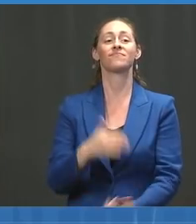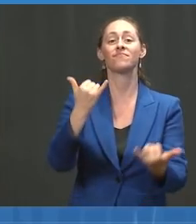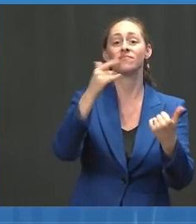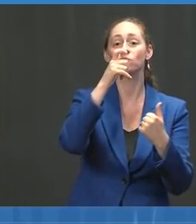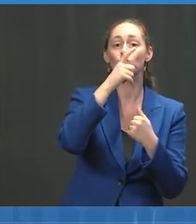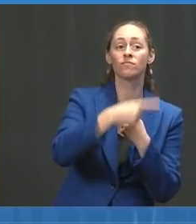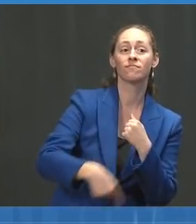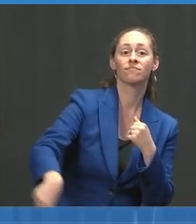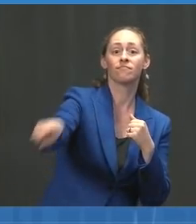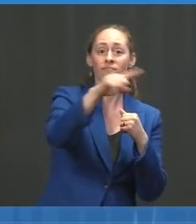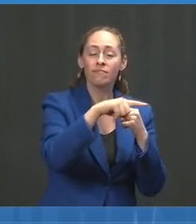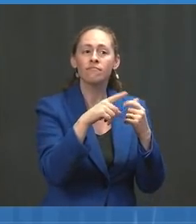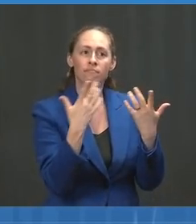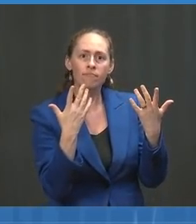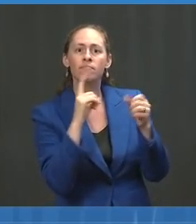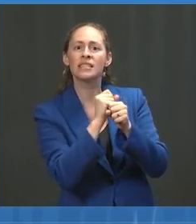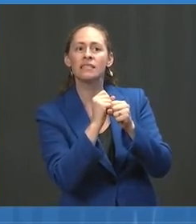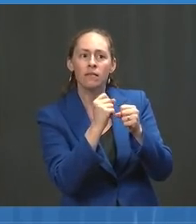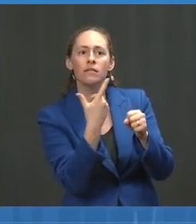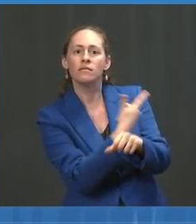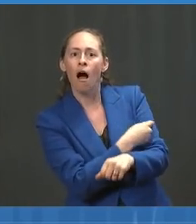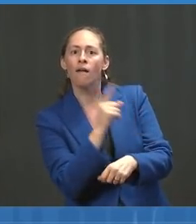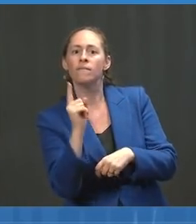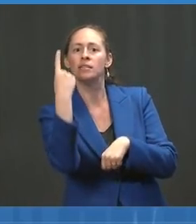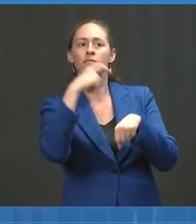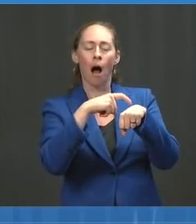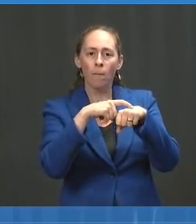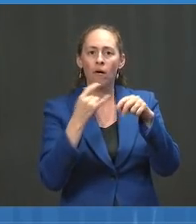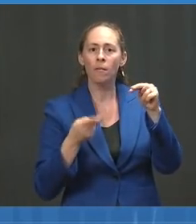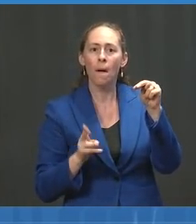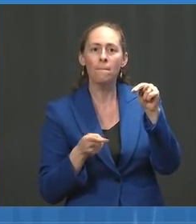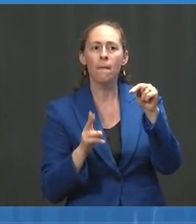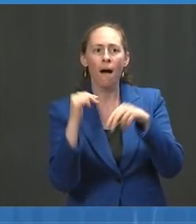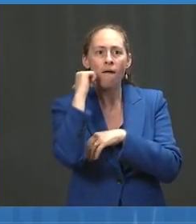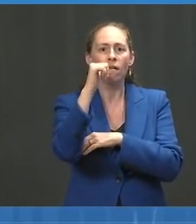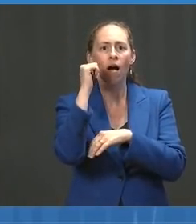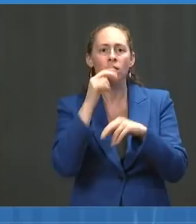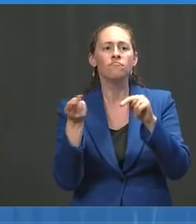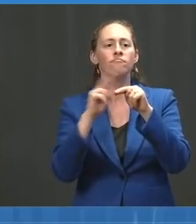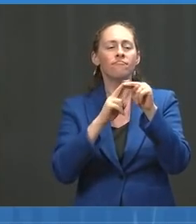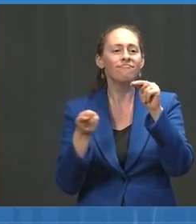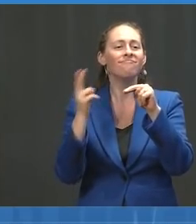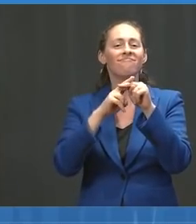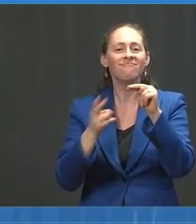Back in mid-July, we were averaging 260,000 first shots in arms per day.